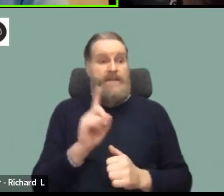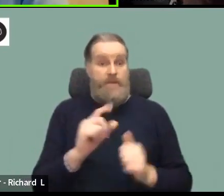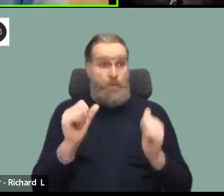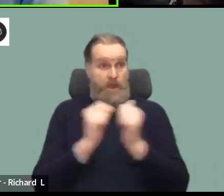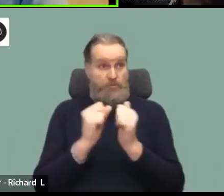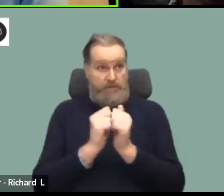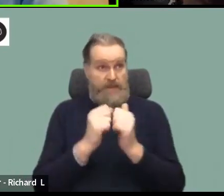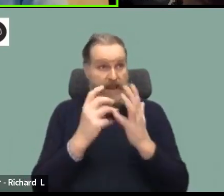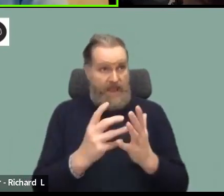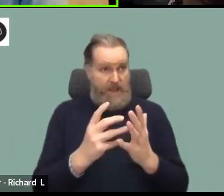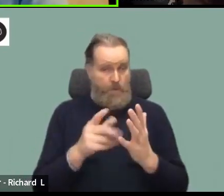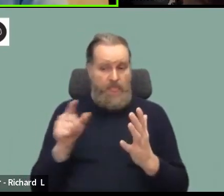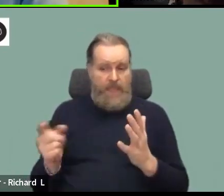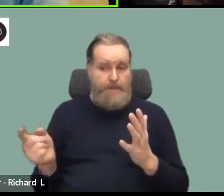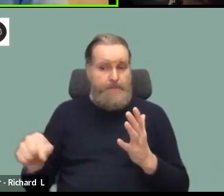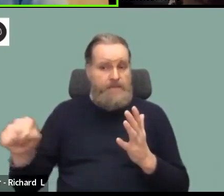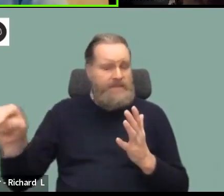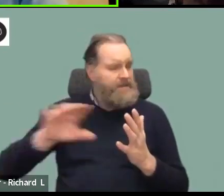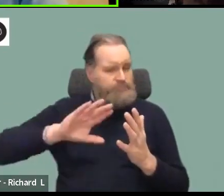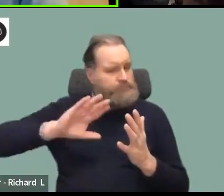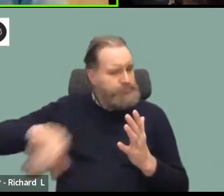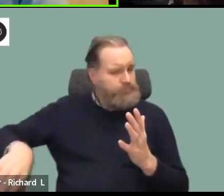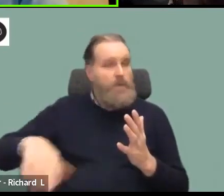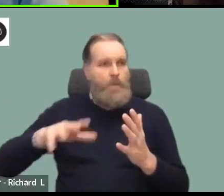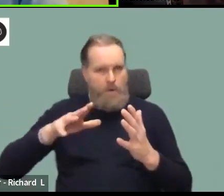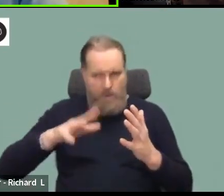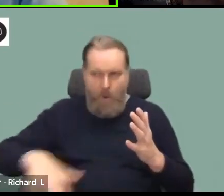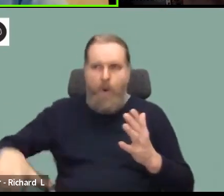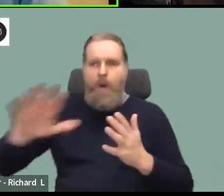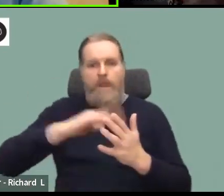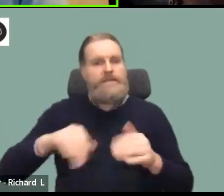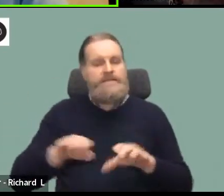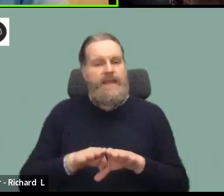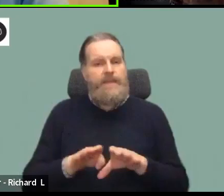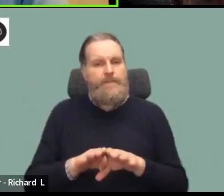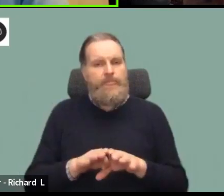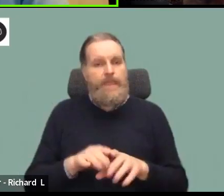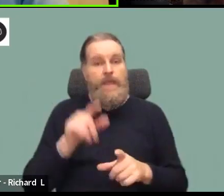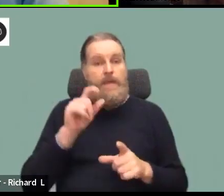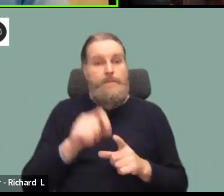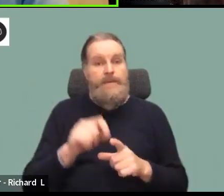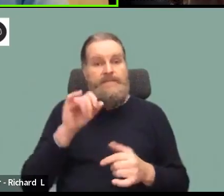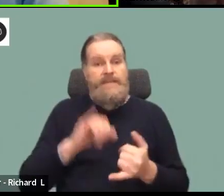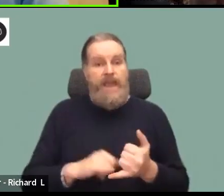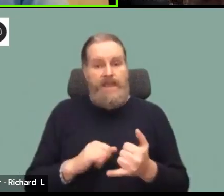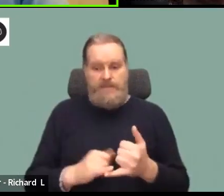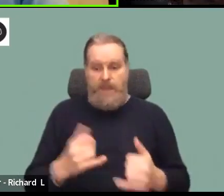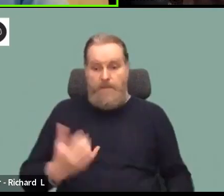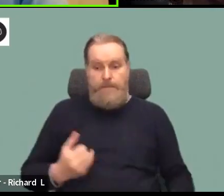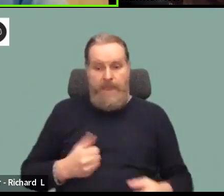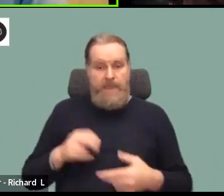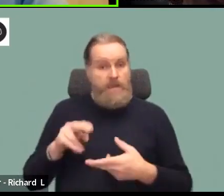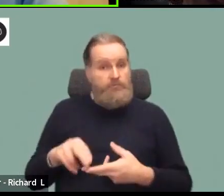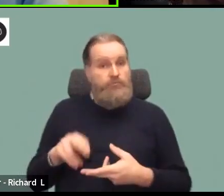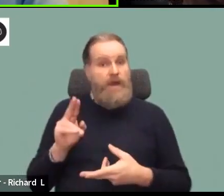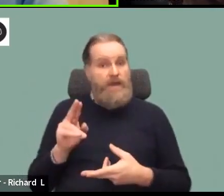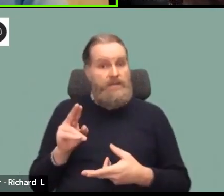across the board. public sector that